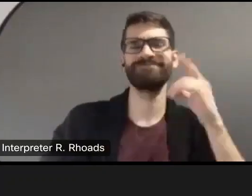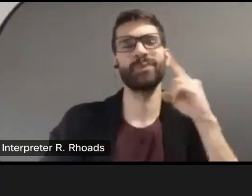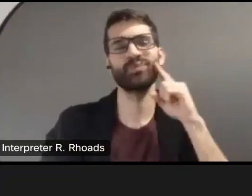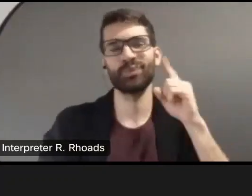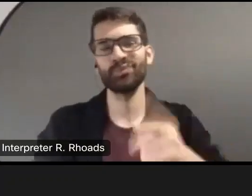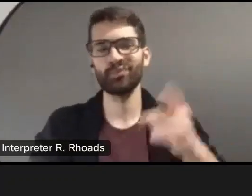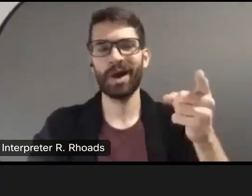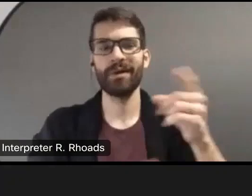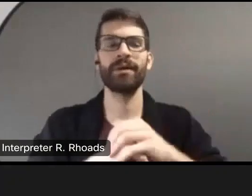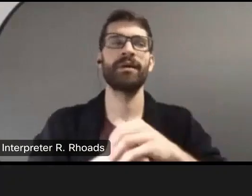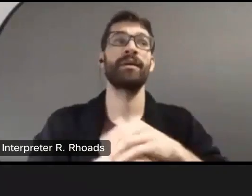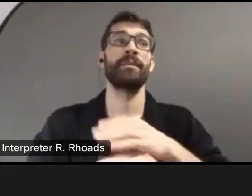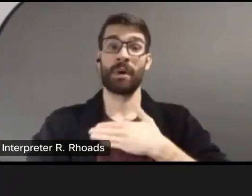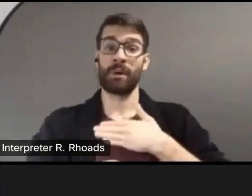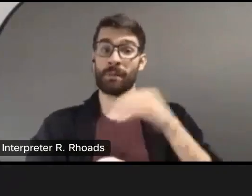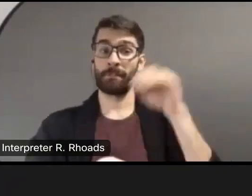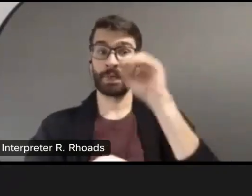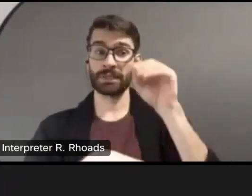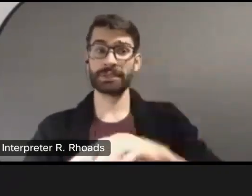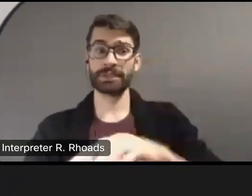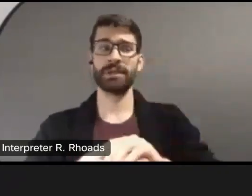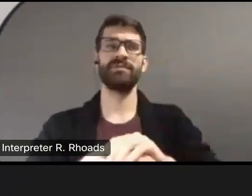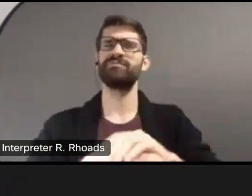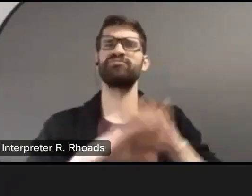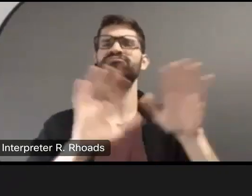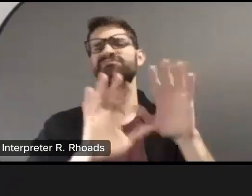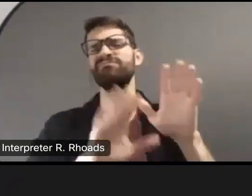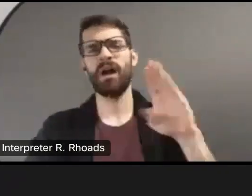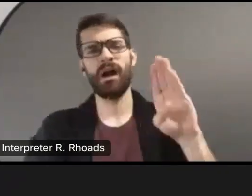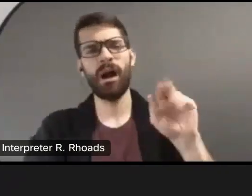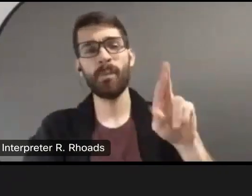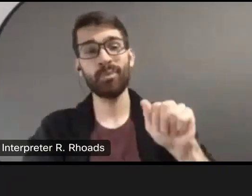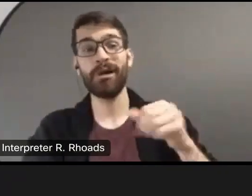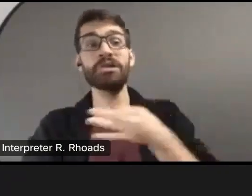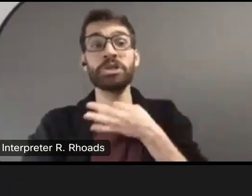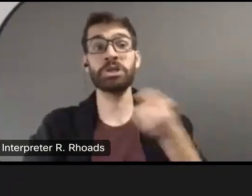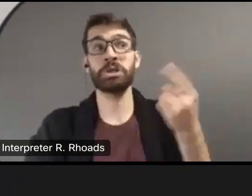In my opinion - that not ABRA ever asks me for my opinion - but in my opinion